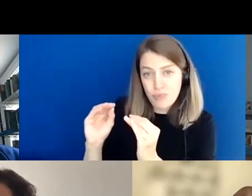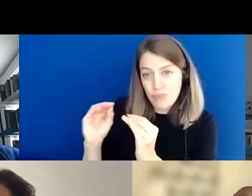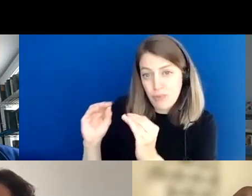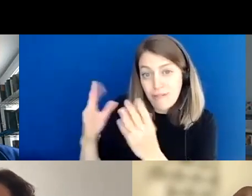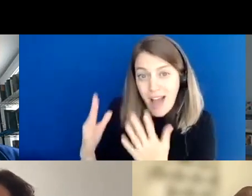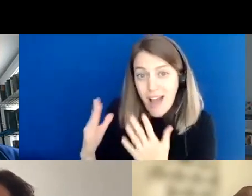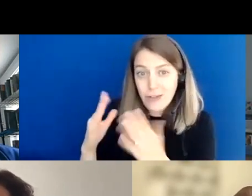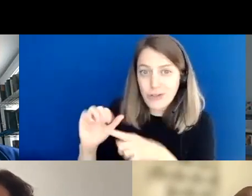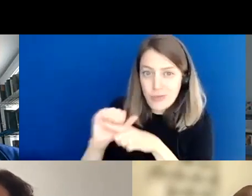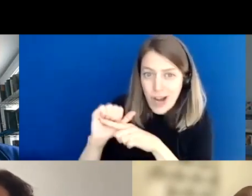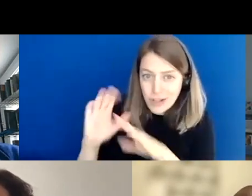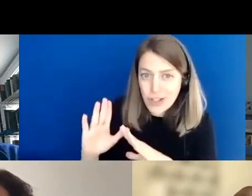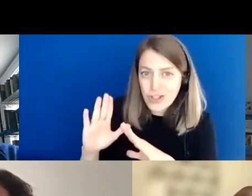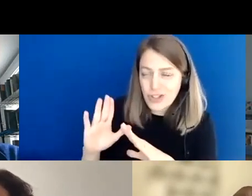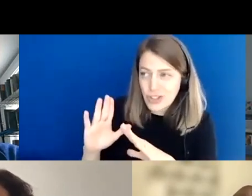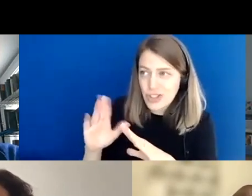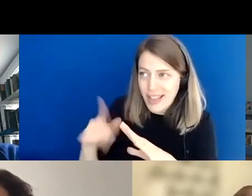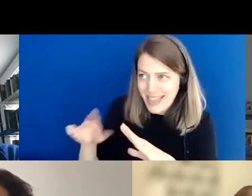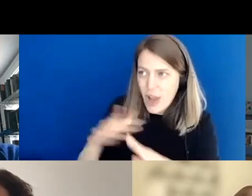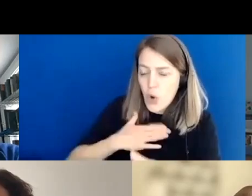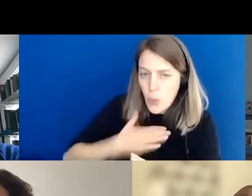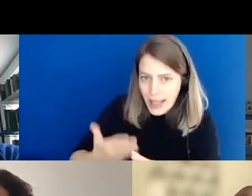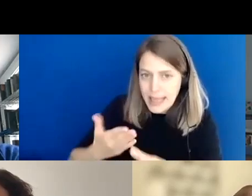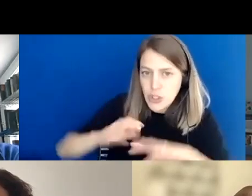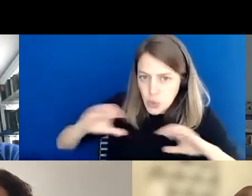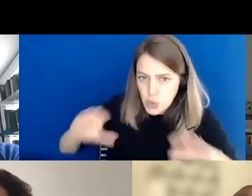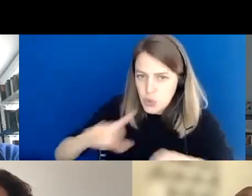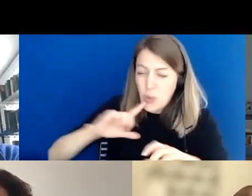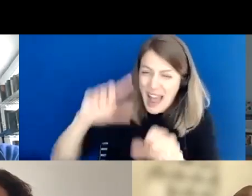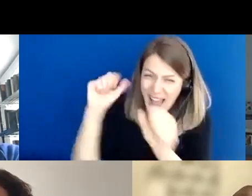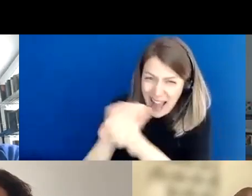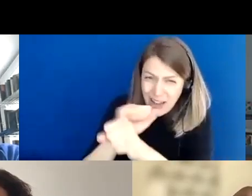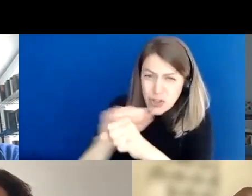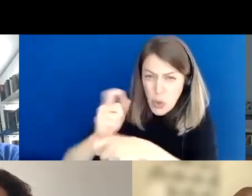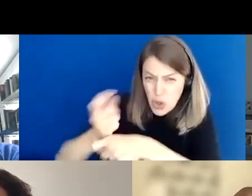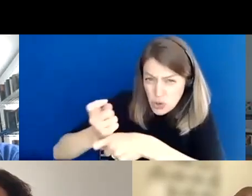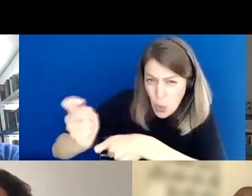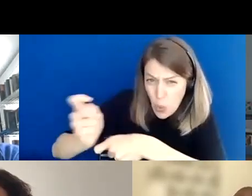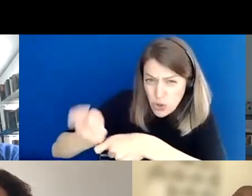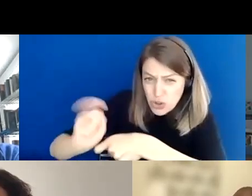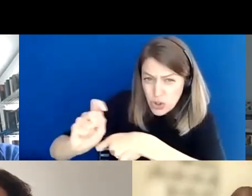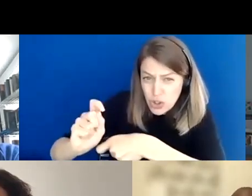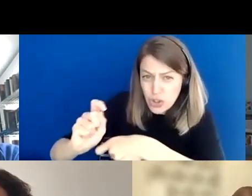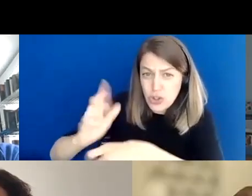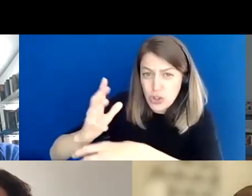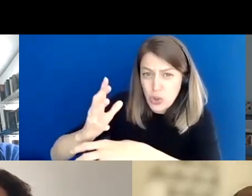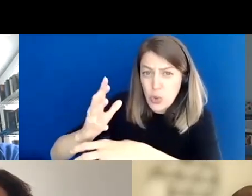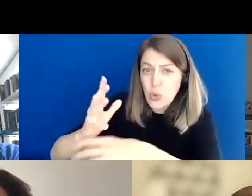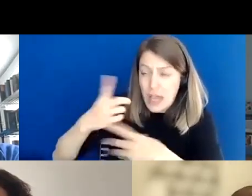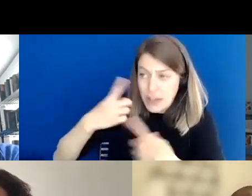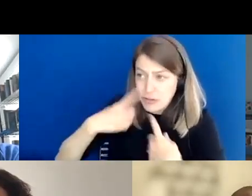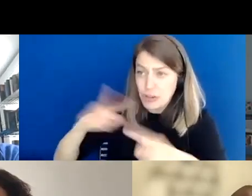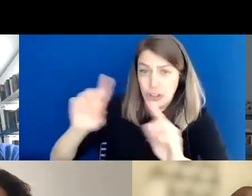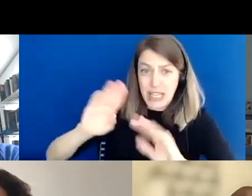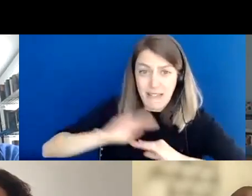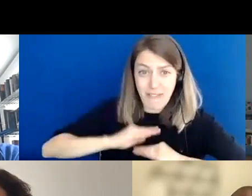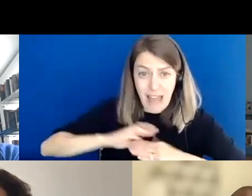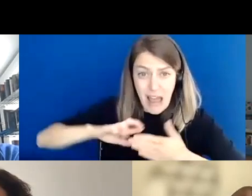to literal torture to achieve optimal outcomes, that demonstrates an abdication of moral responsibility.